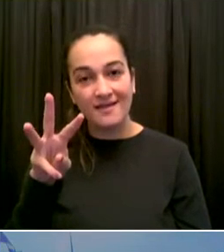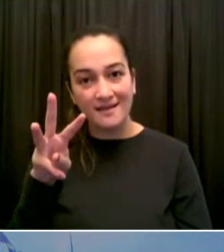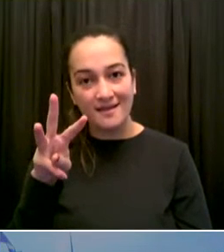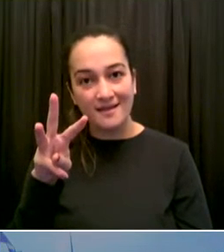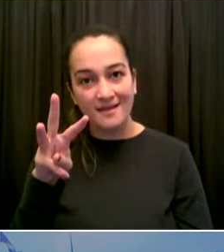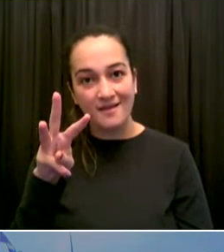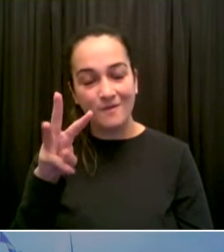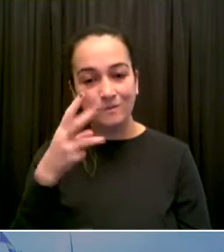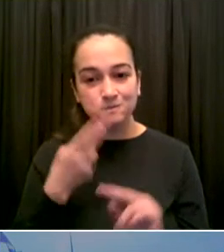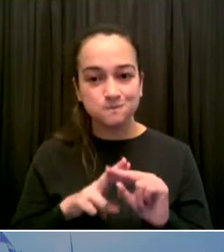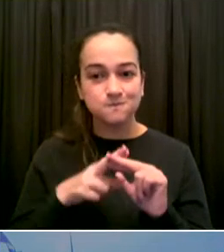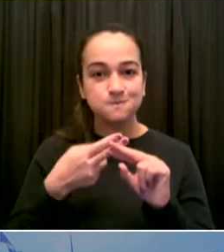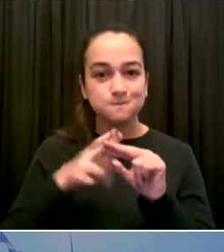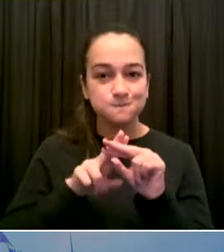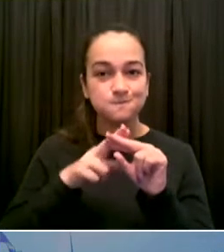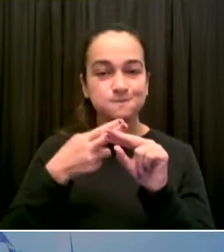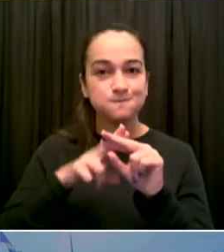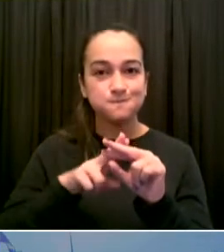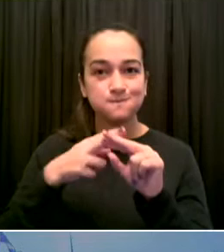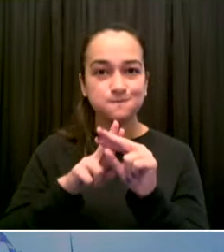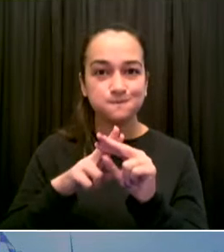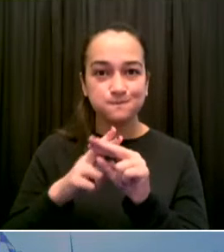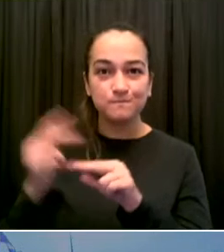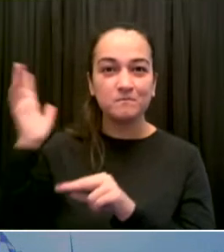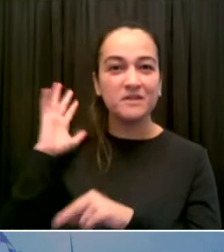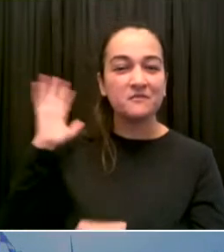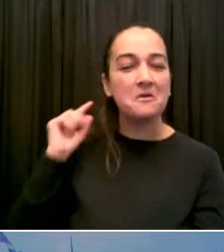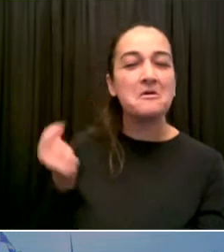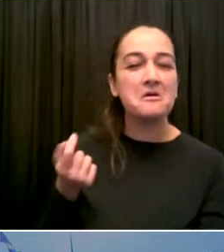THE LEVEL OF VACCINATION IN THE